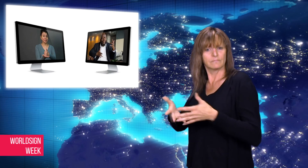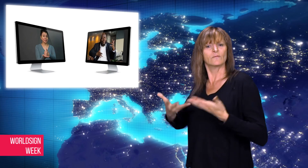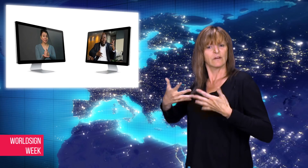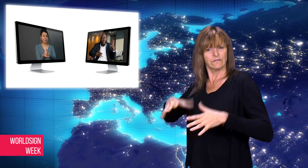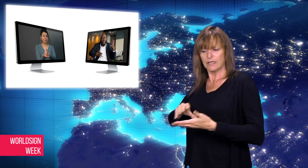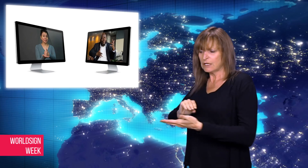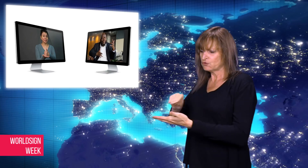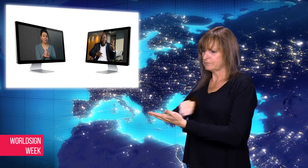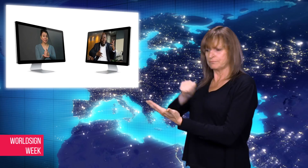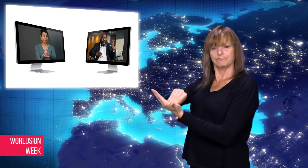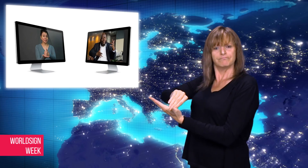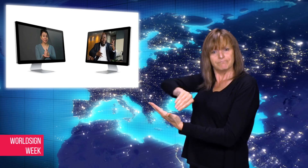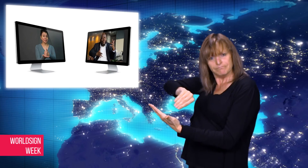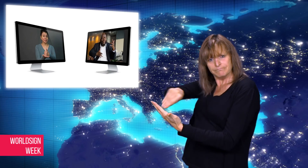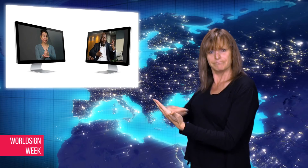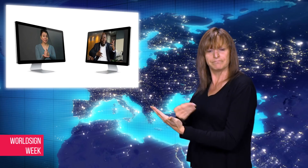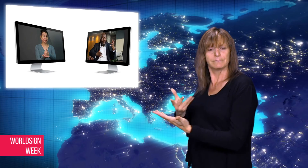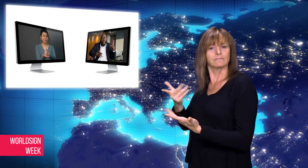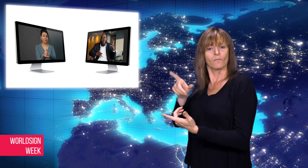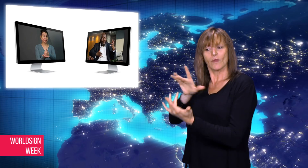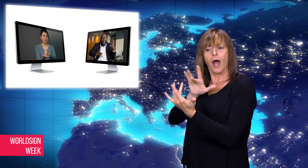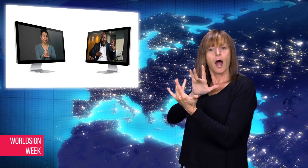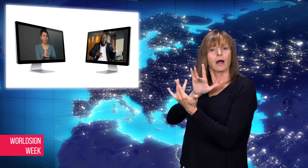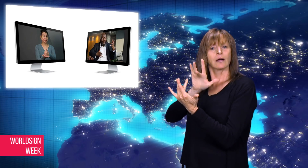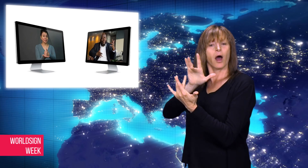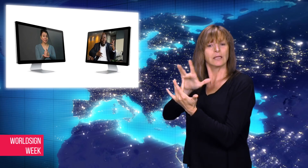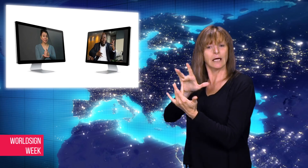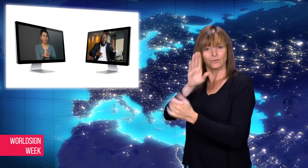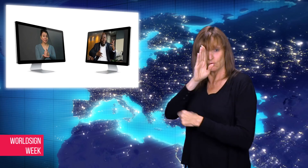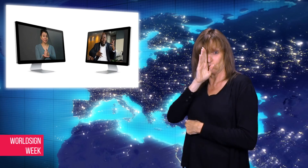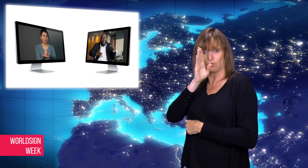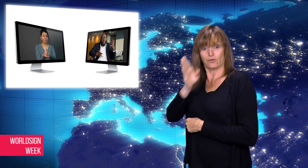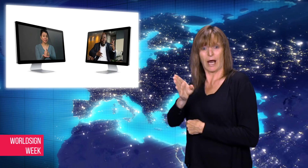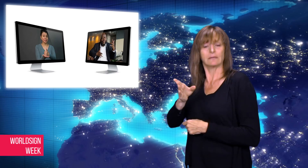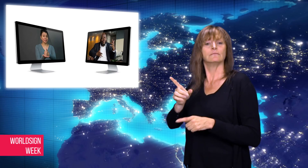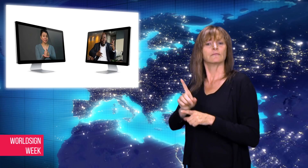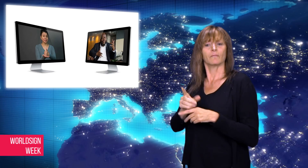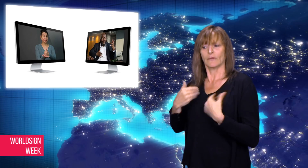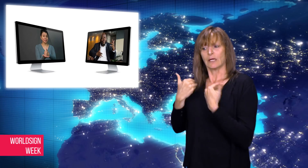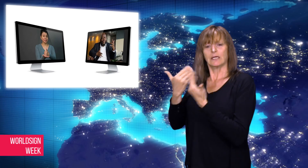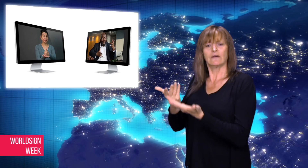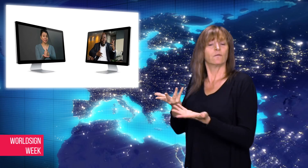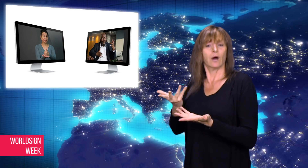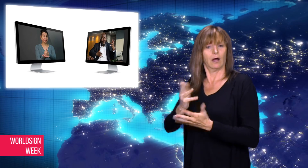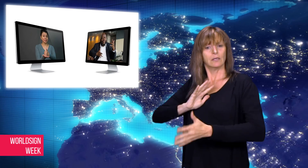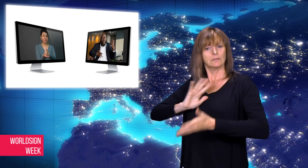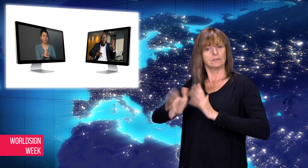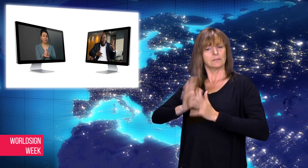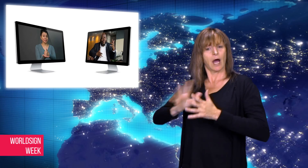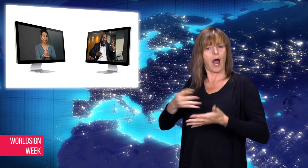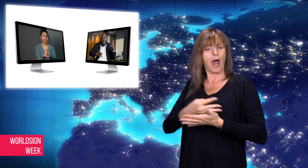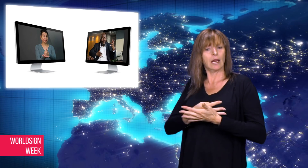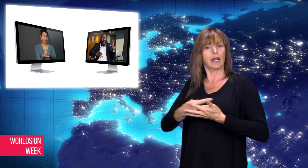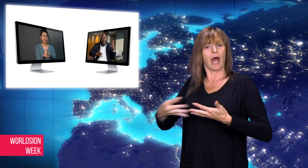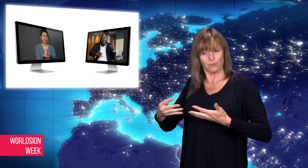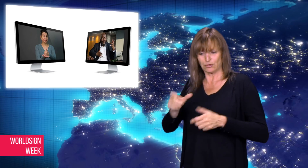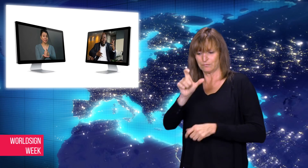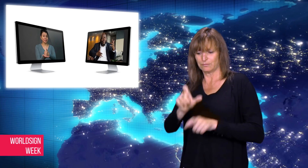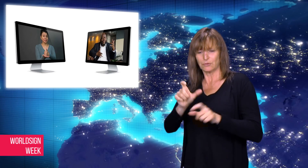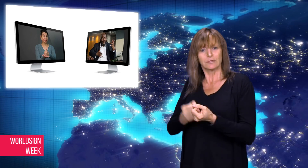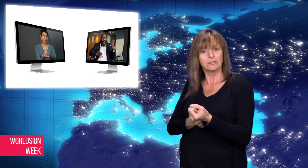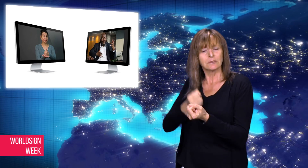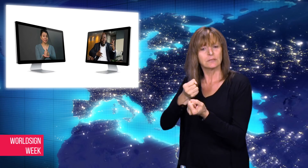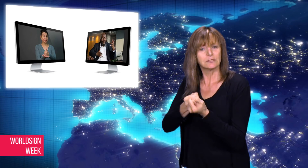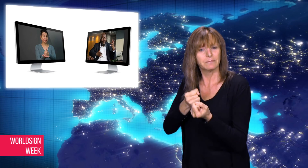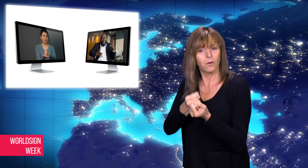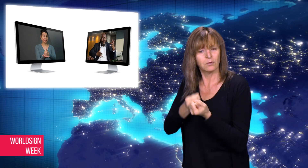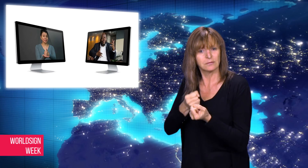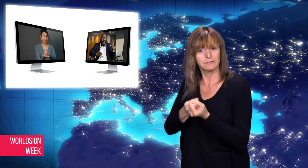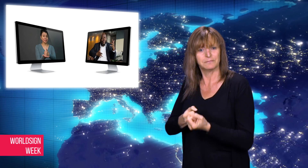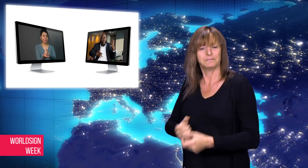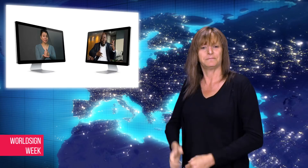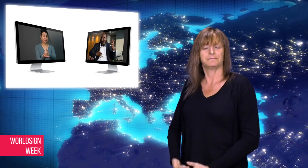language customer support.